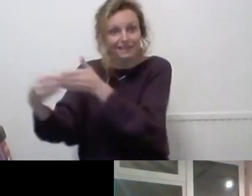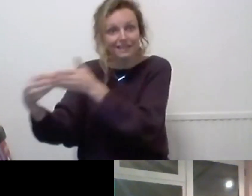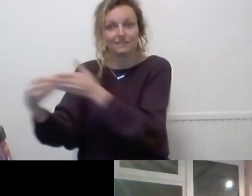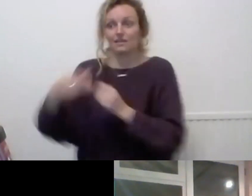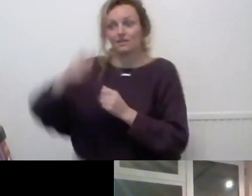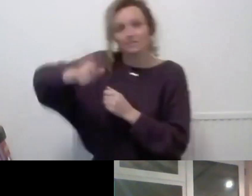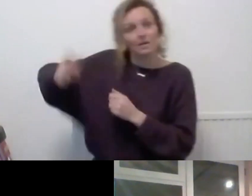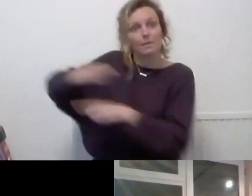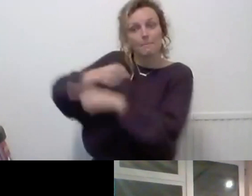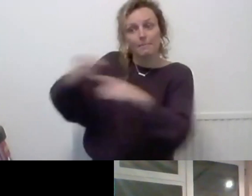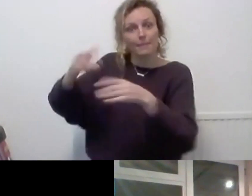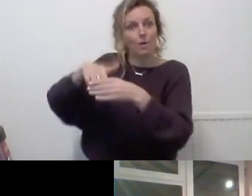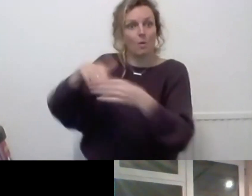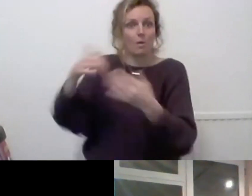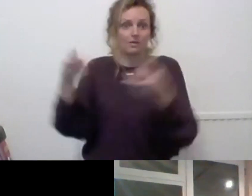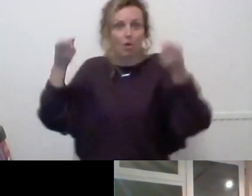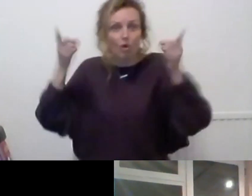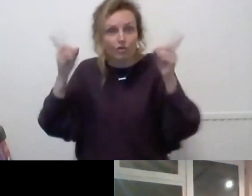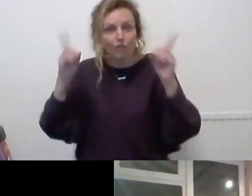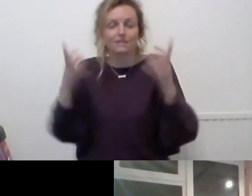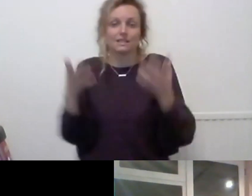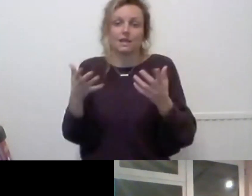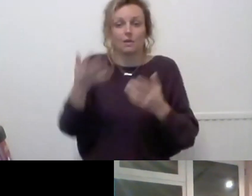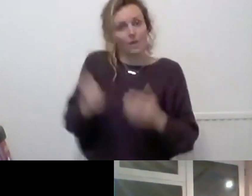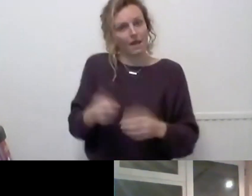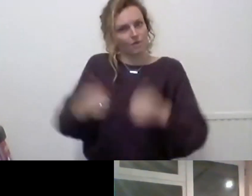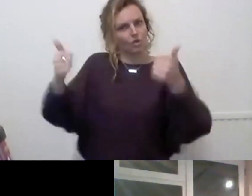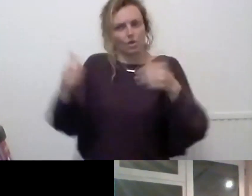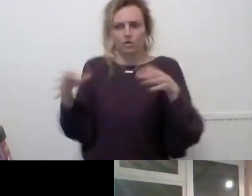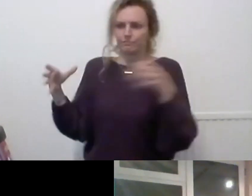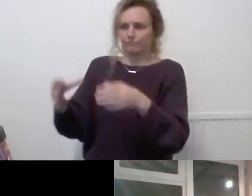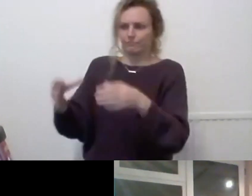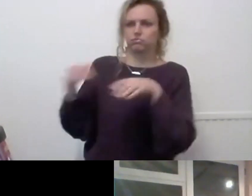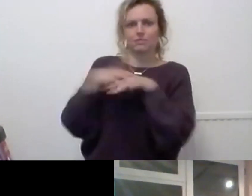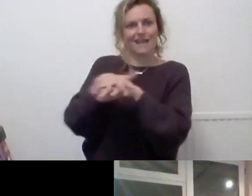to support them develop Q and A's for people so that if people have concerns, they know where